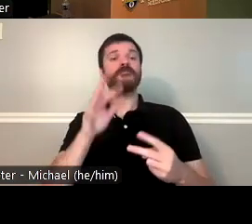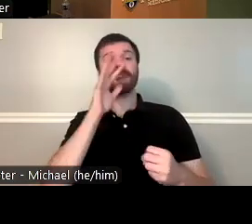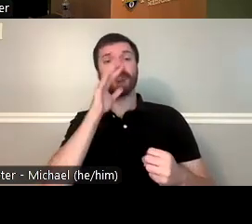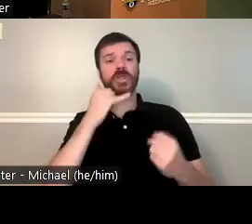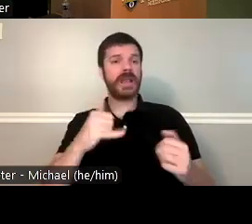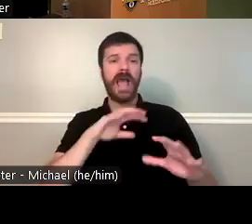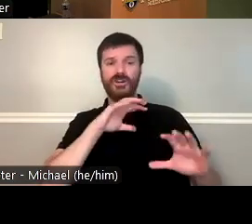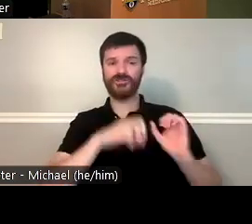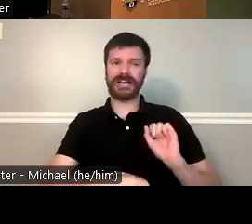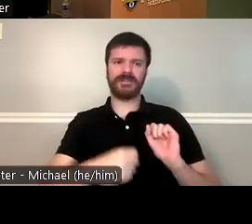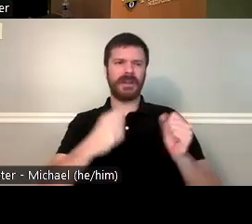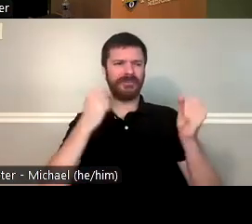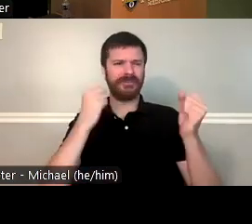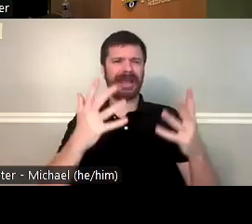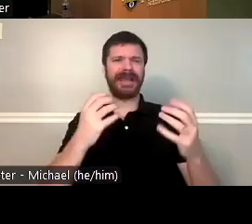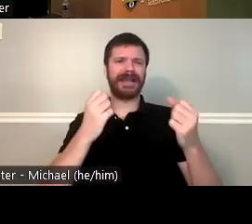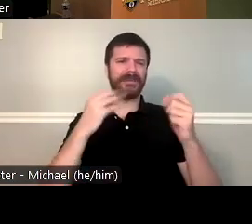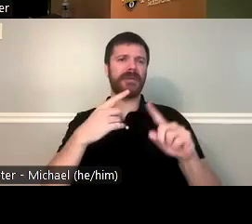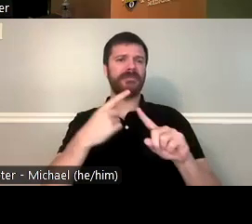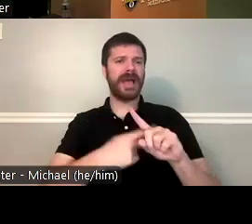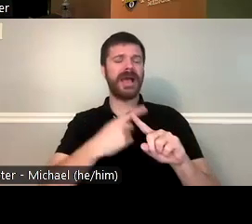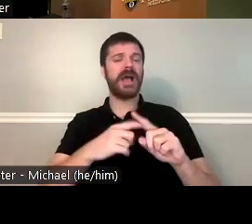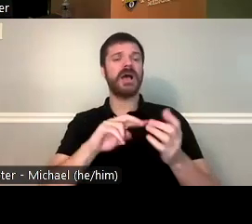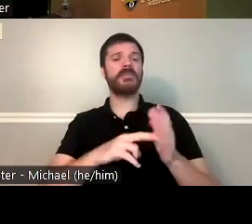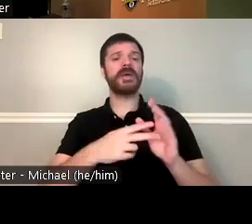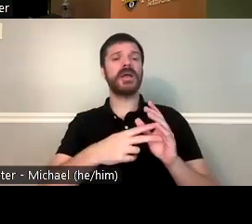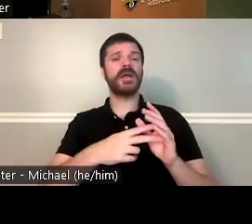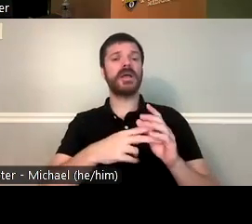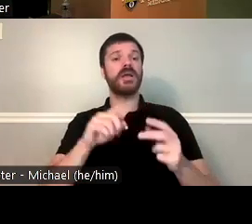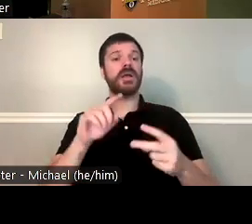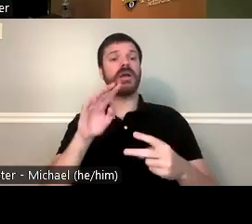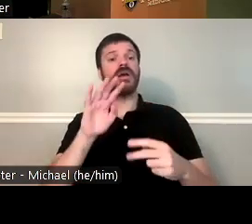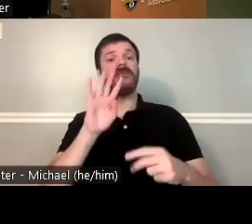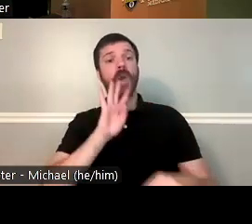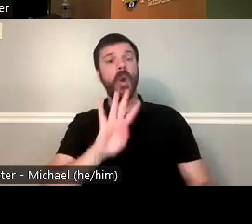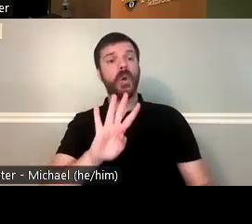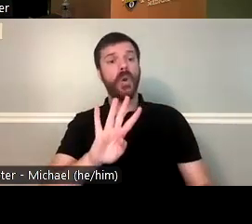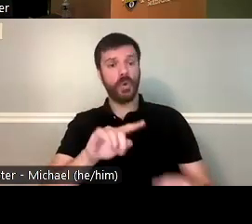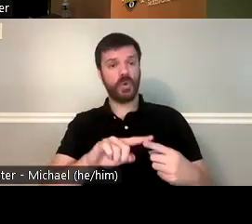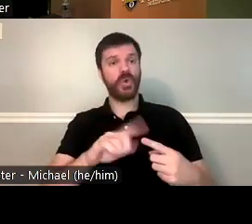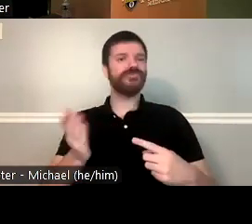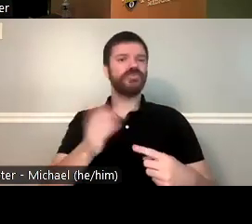many months taking the four-year-old to the Grave uh almost daily and the Mother-in-law called and